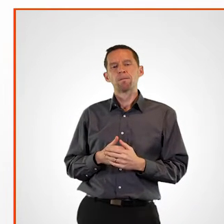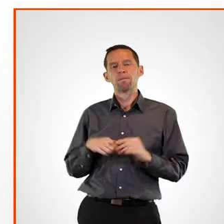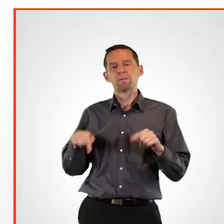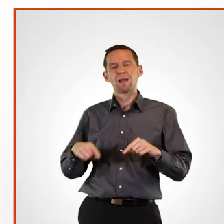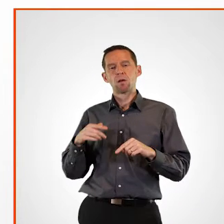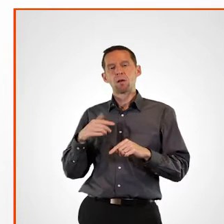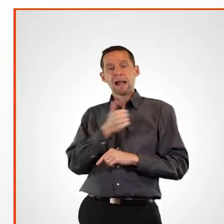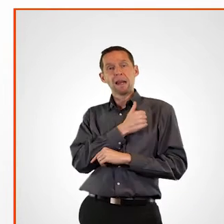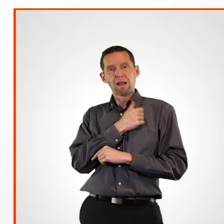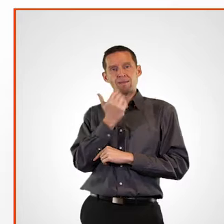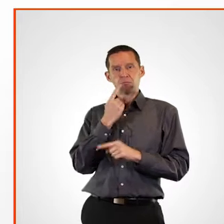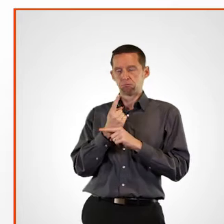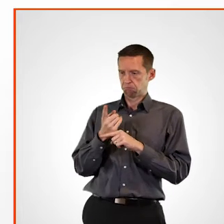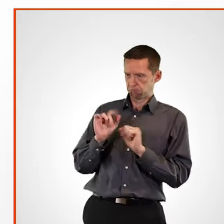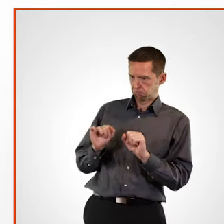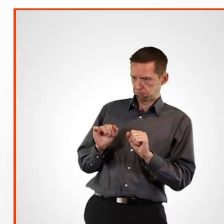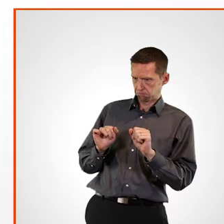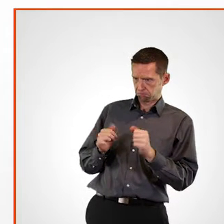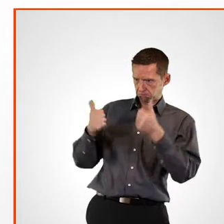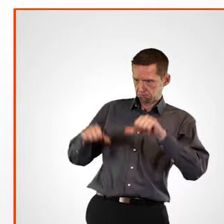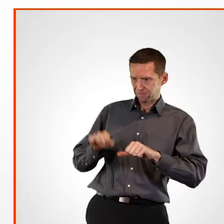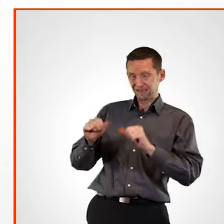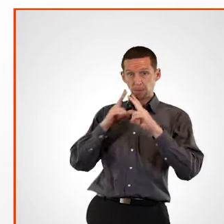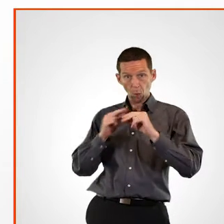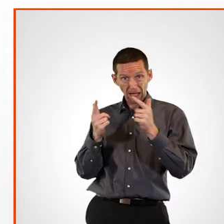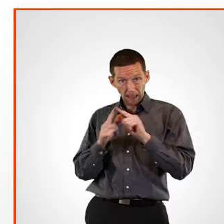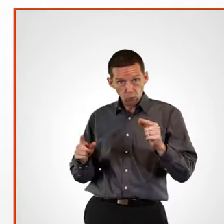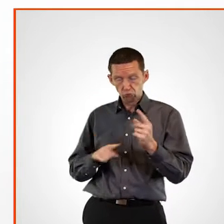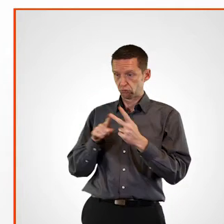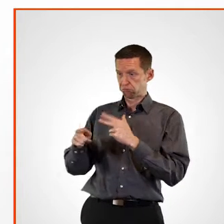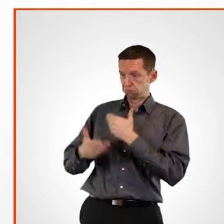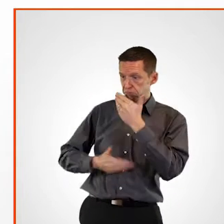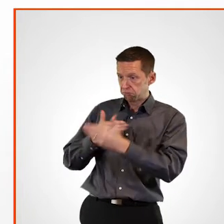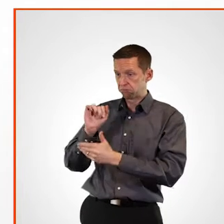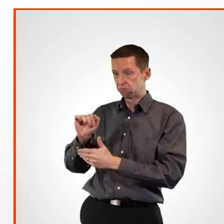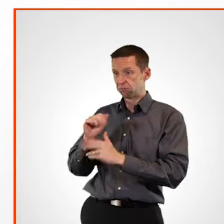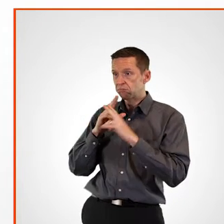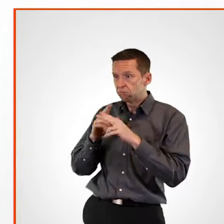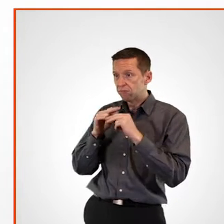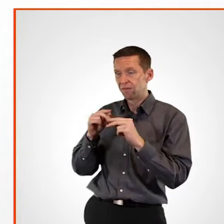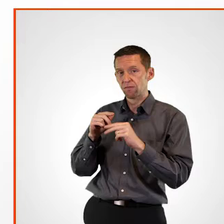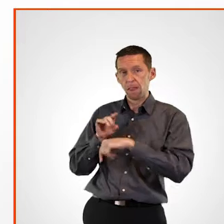They said things like how the child's doing in spoken language, how he's progressing in his therapy, how he's doing socially.